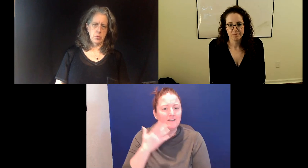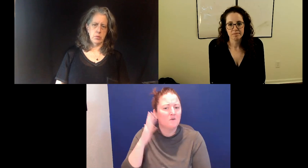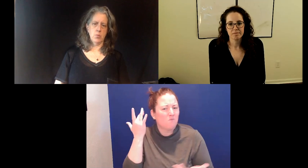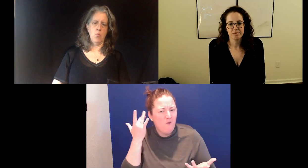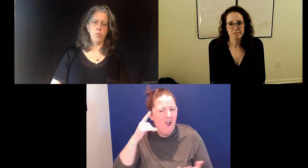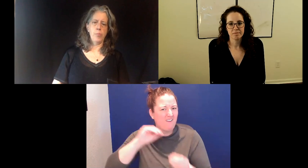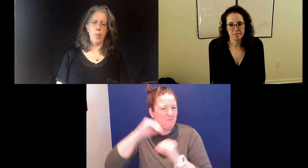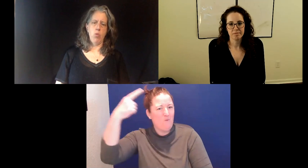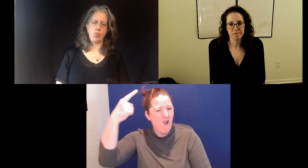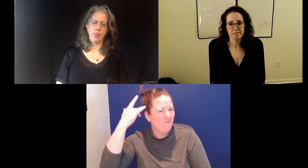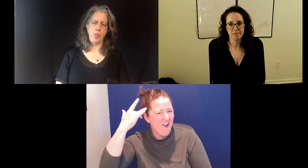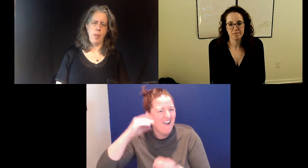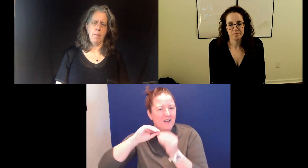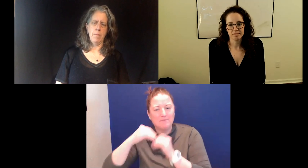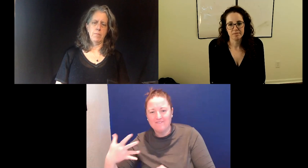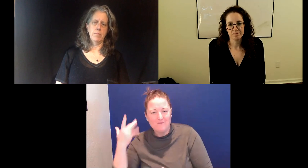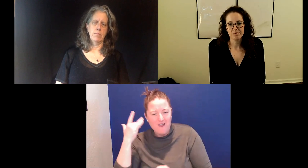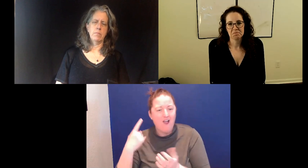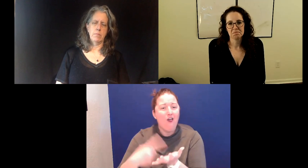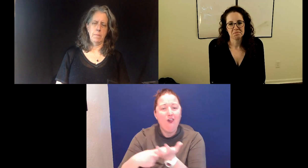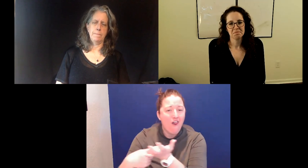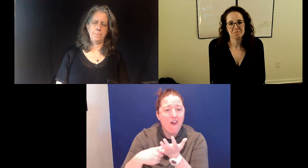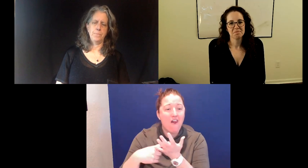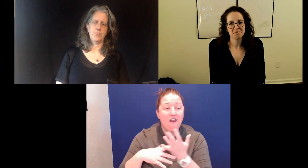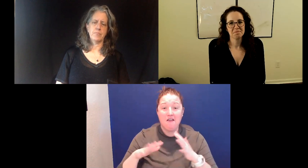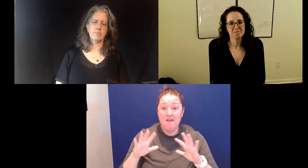ranking you know what do you what do you like what is the most um important to you what do you